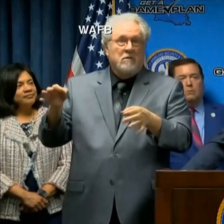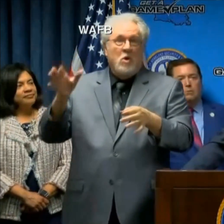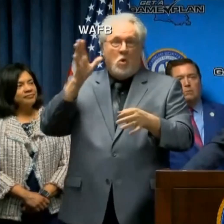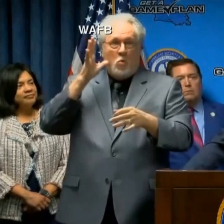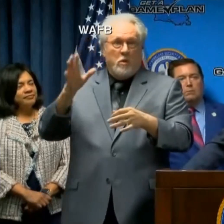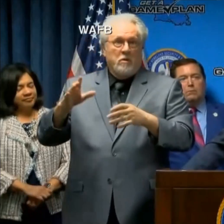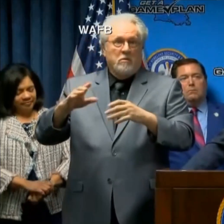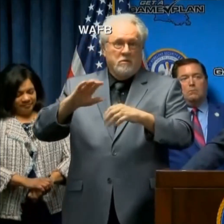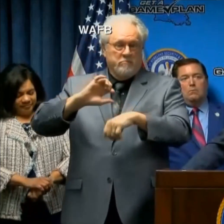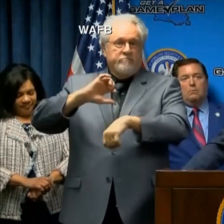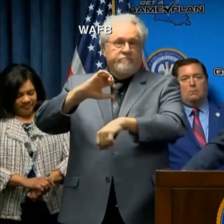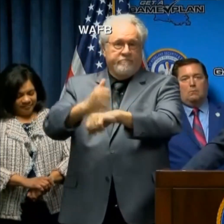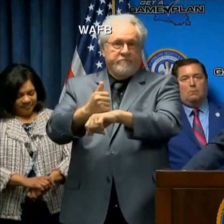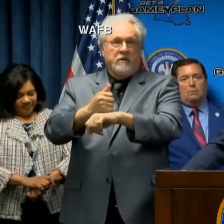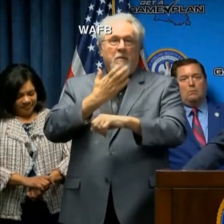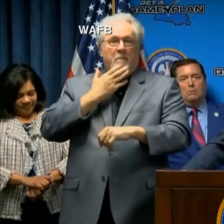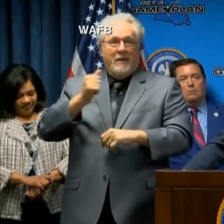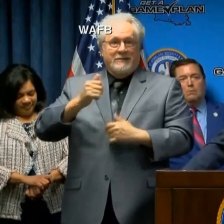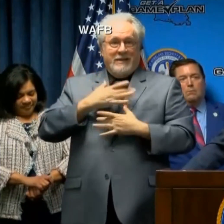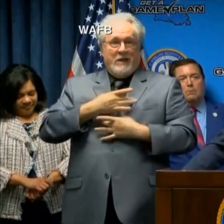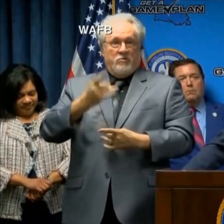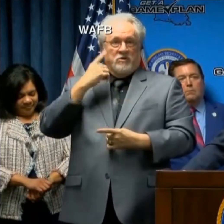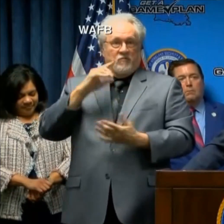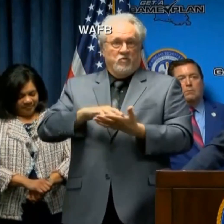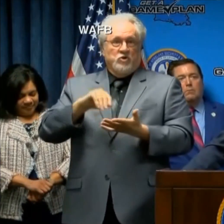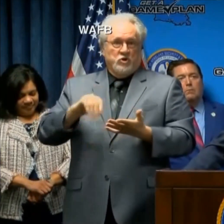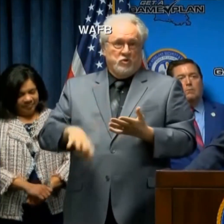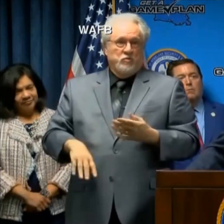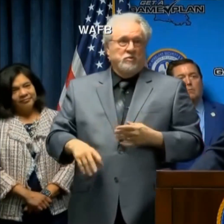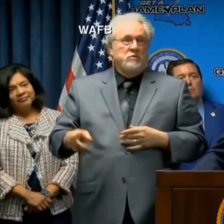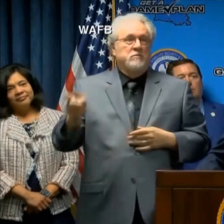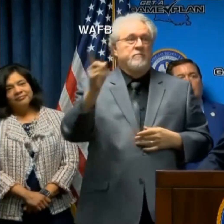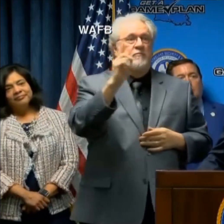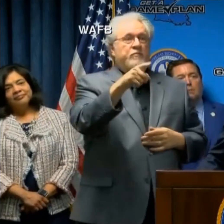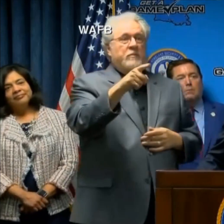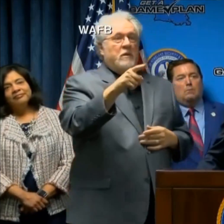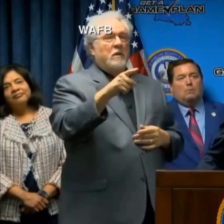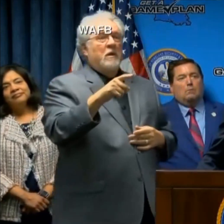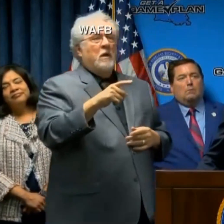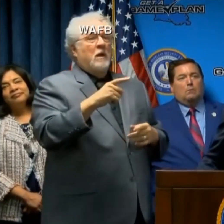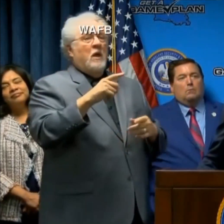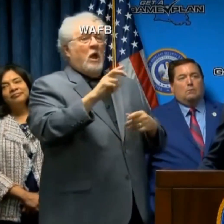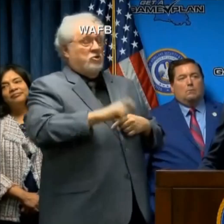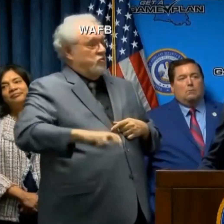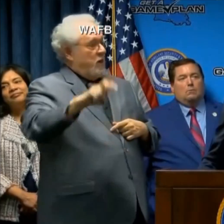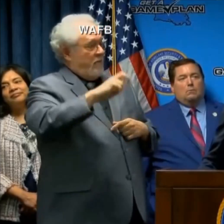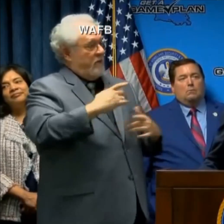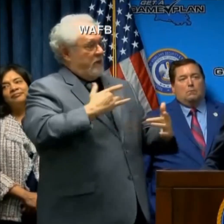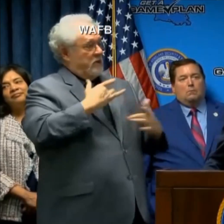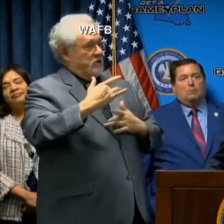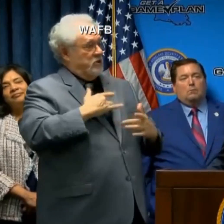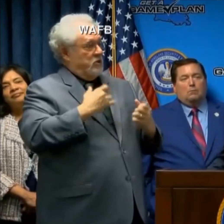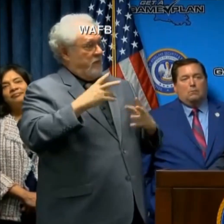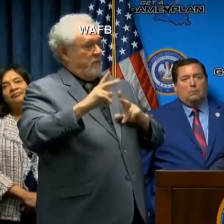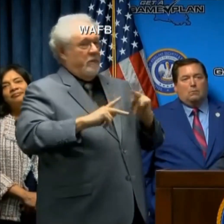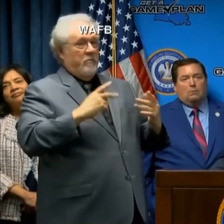decision it will be in the best interest of their students in the public yes sir right now traveling is a concern in many people right now across the country are